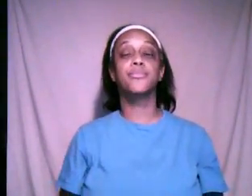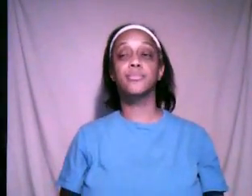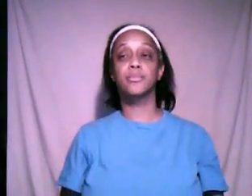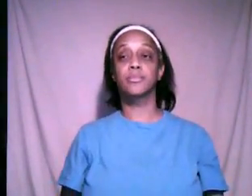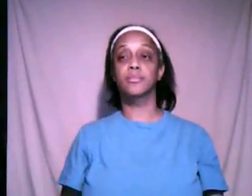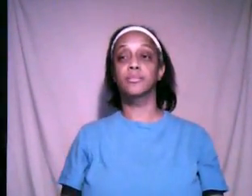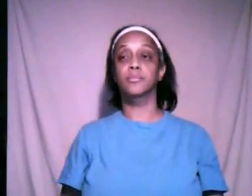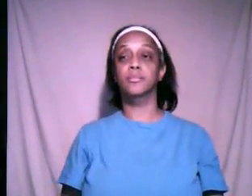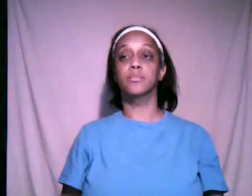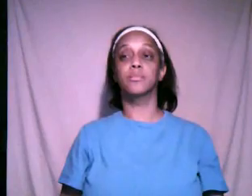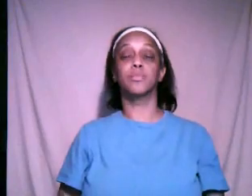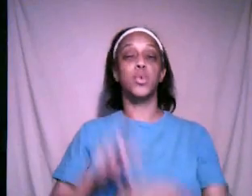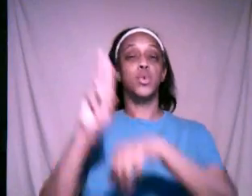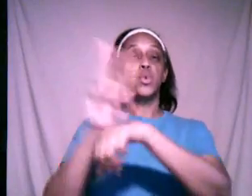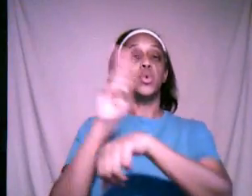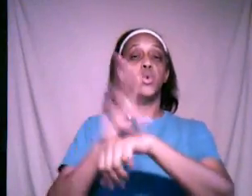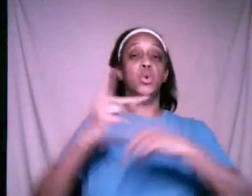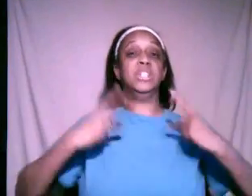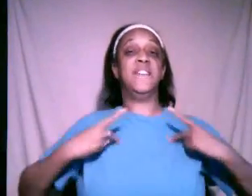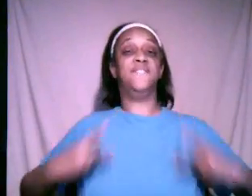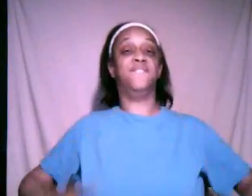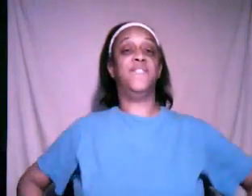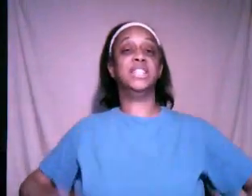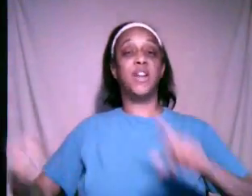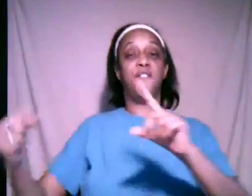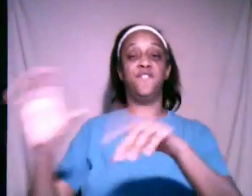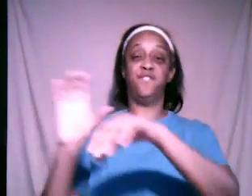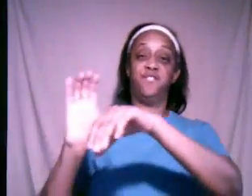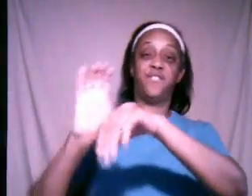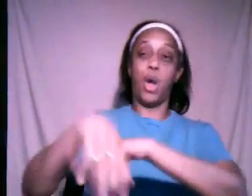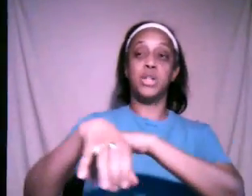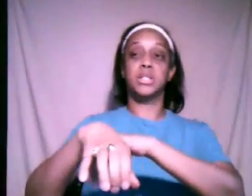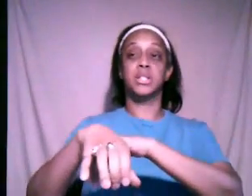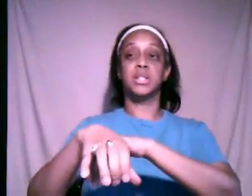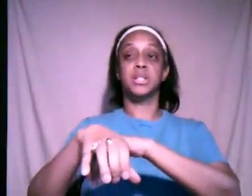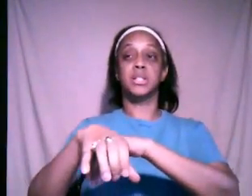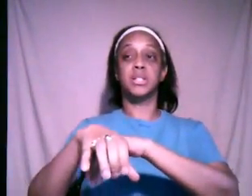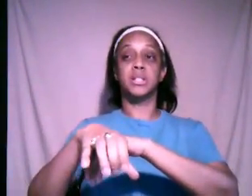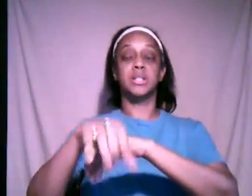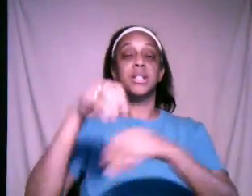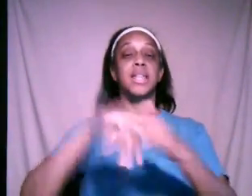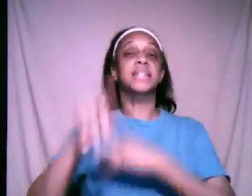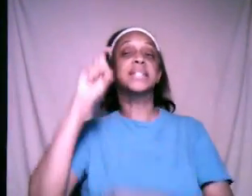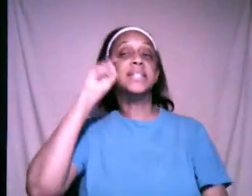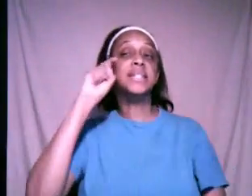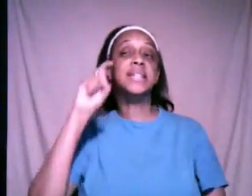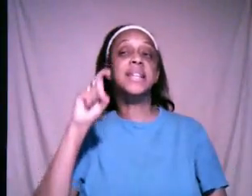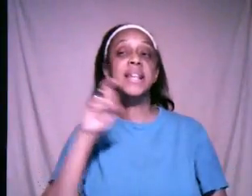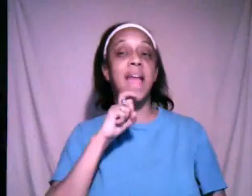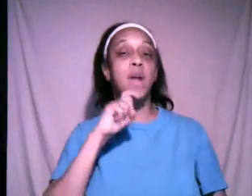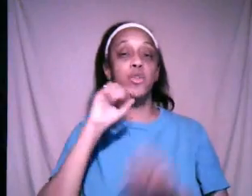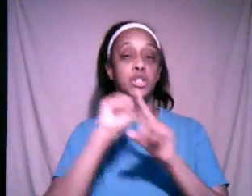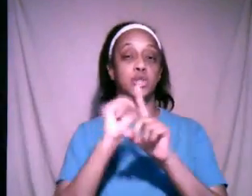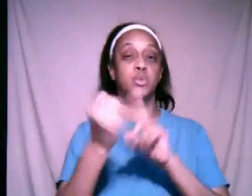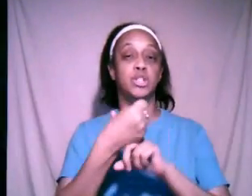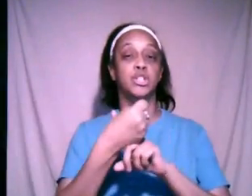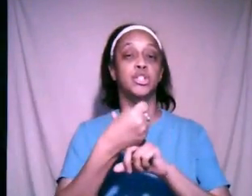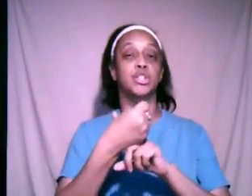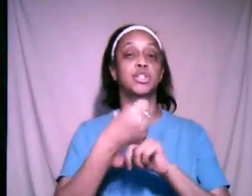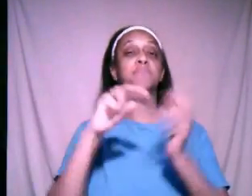* Used physical force in sexual situations